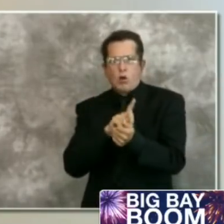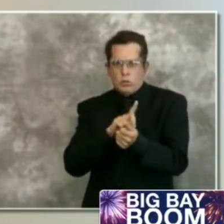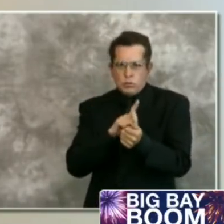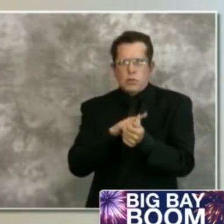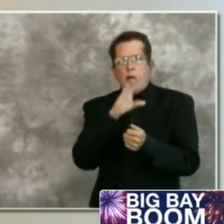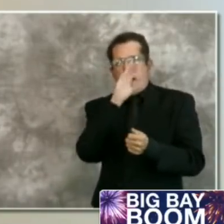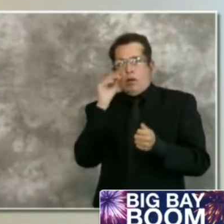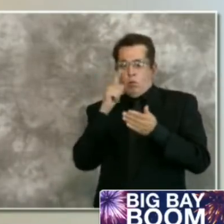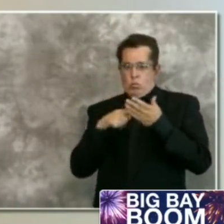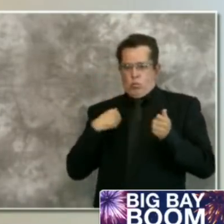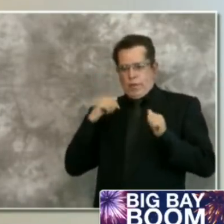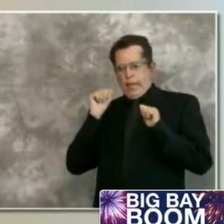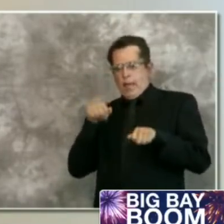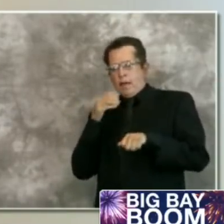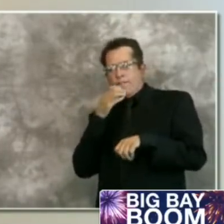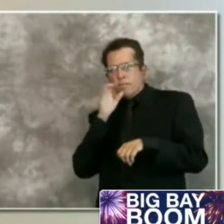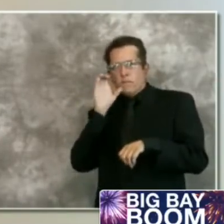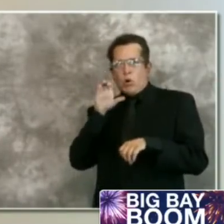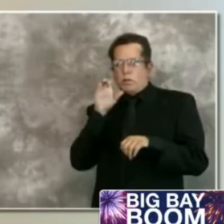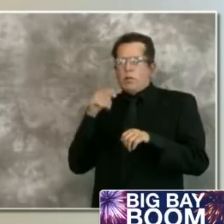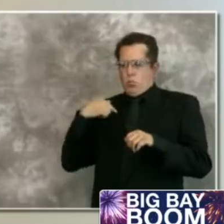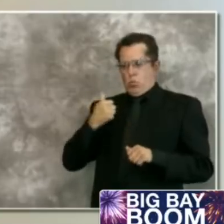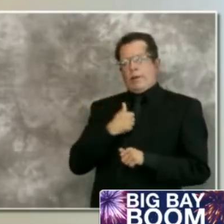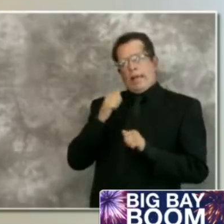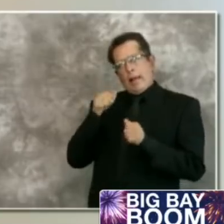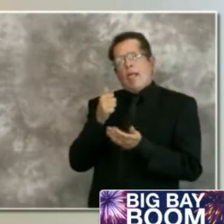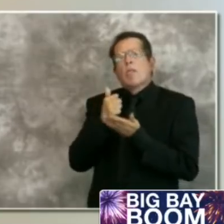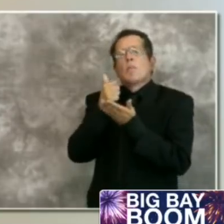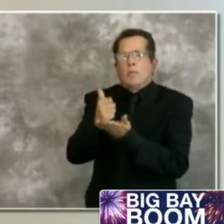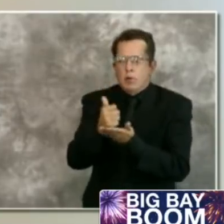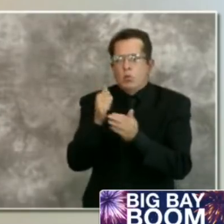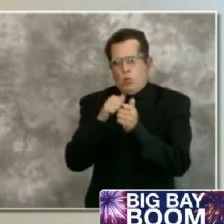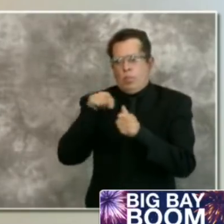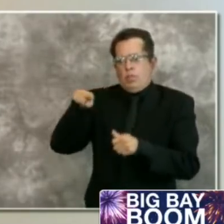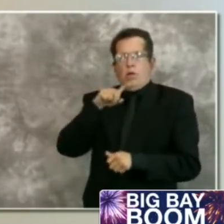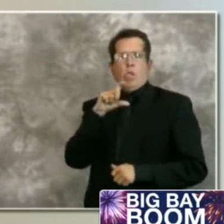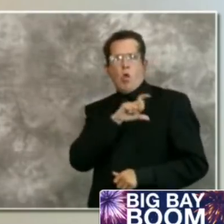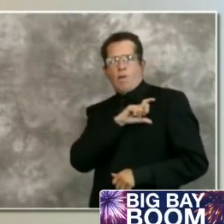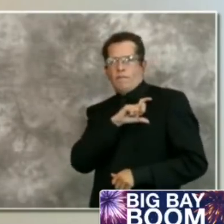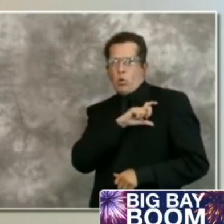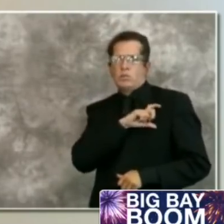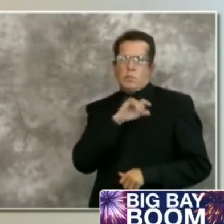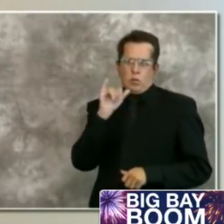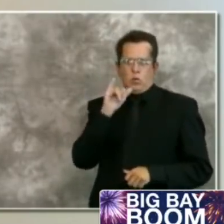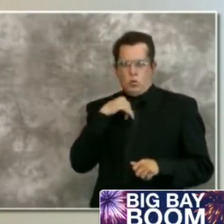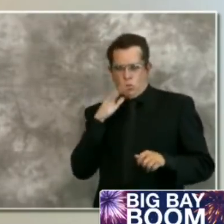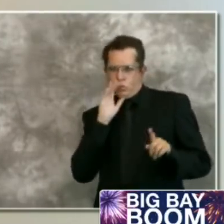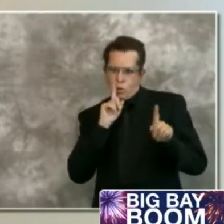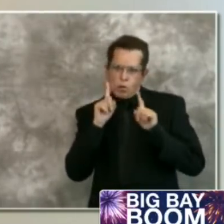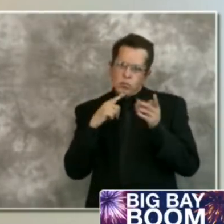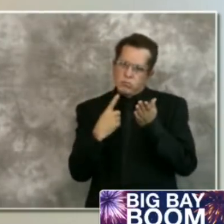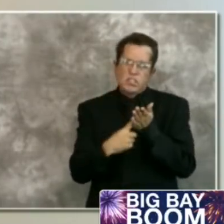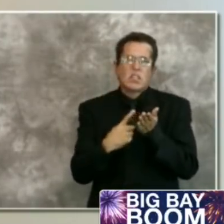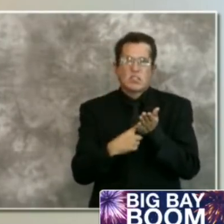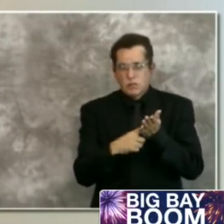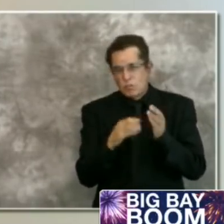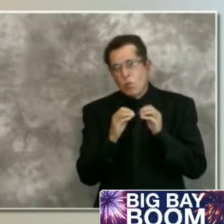SYSTEM IN HEALTH CARE SYSTEM, BUT ALSO THE BROADER COMMUNITY OR WE'LL BE WORKING ON EFFORTS TO INCREASE IMPORTANT BOTH WHAT WE CAN DO INTERNALLY